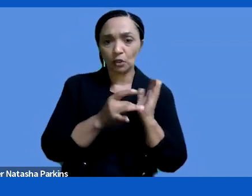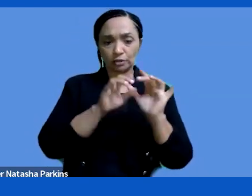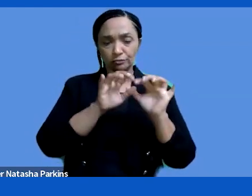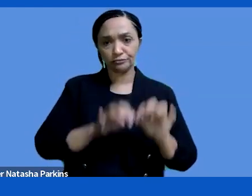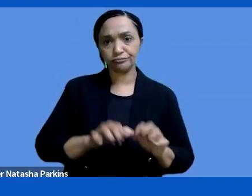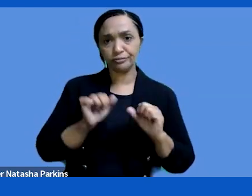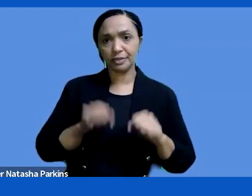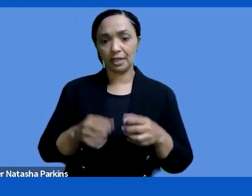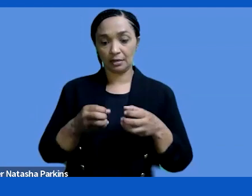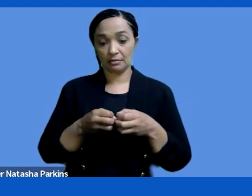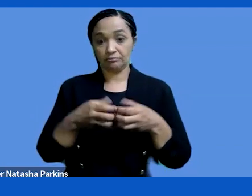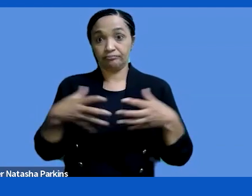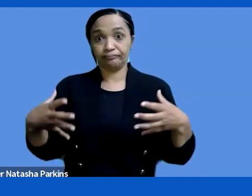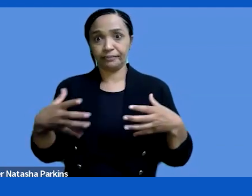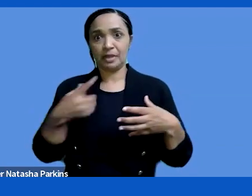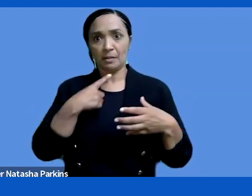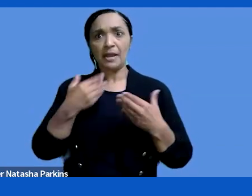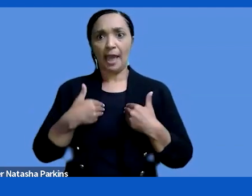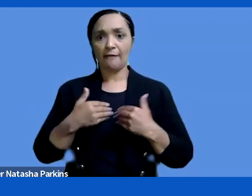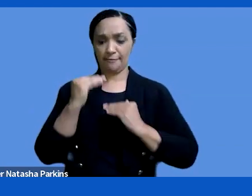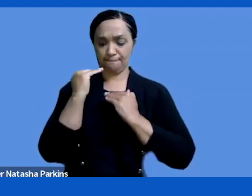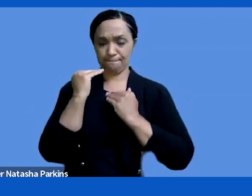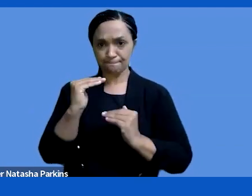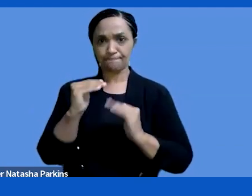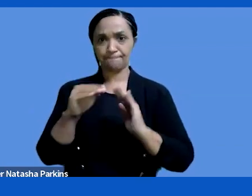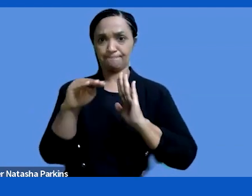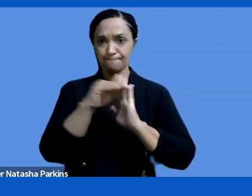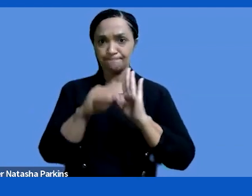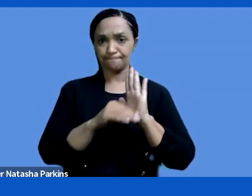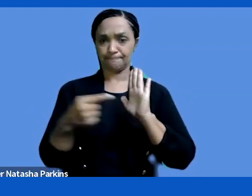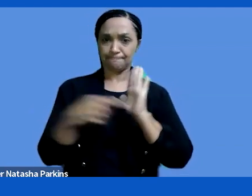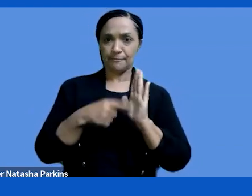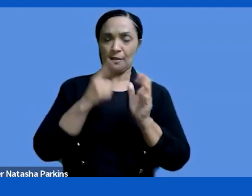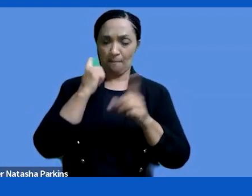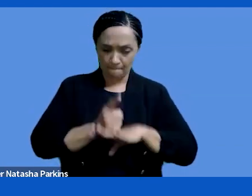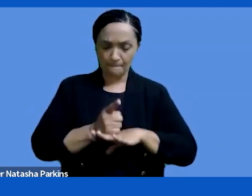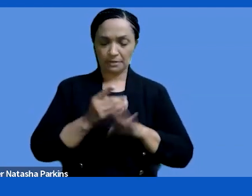no prescriptive list of EU tools only. >> SUSANNA LAURIN: We talked about it